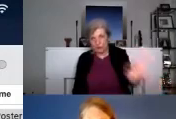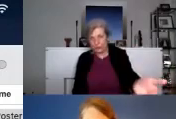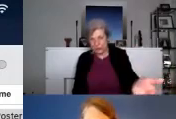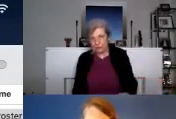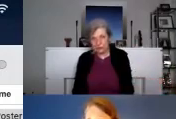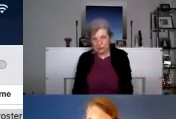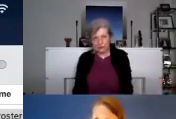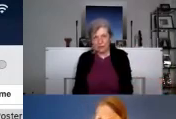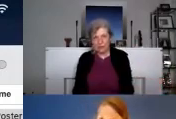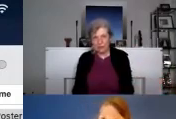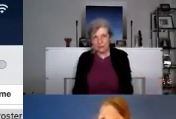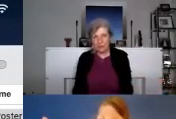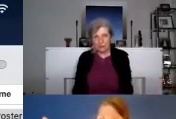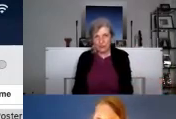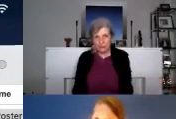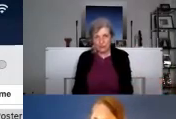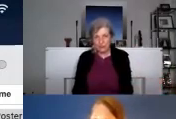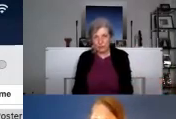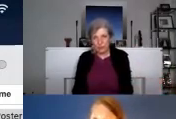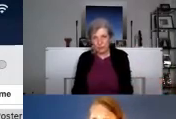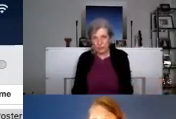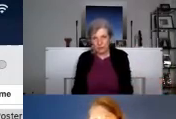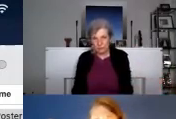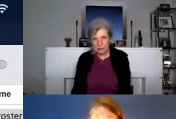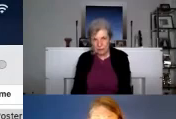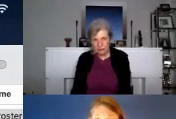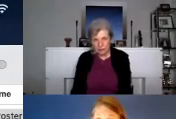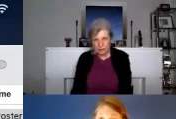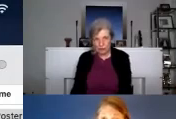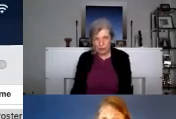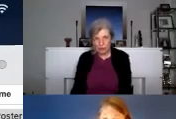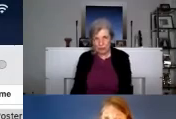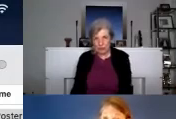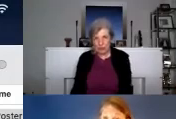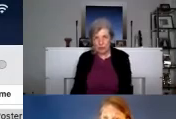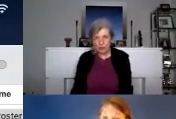that would be inconsistent with the human subject protocol.